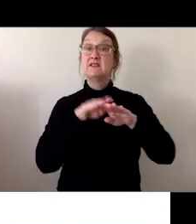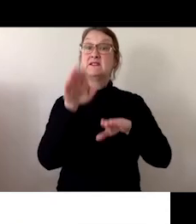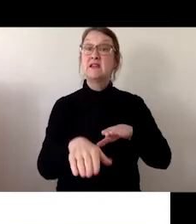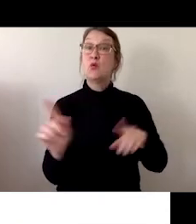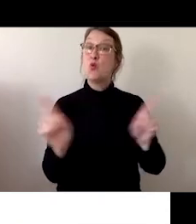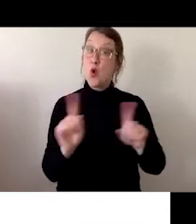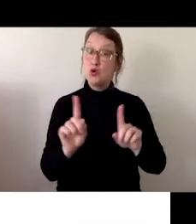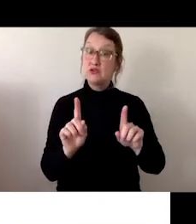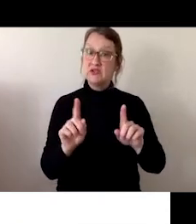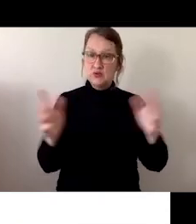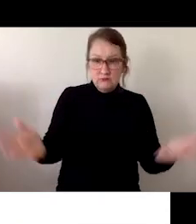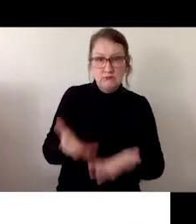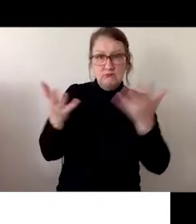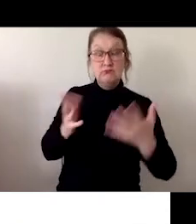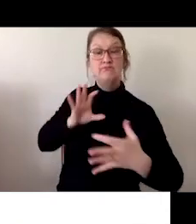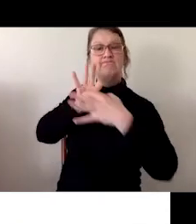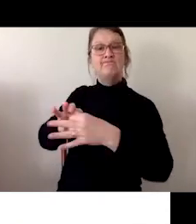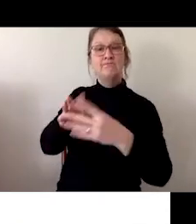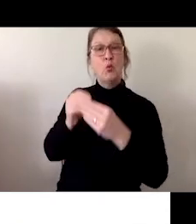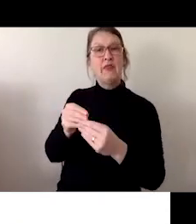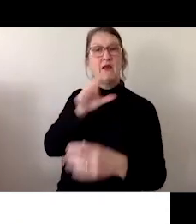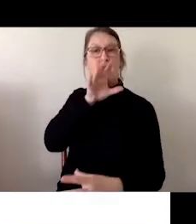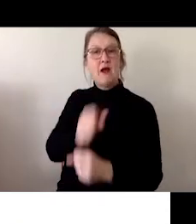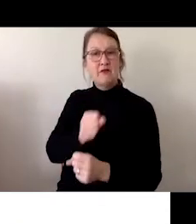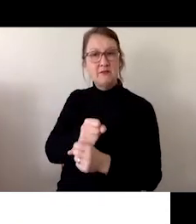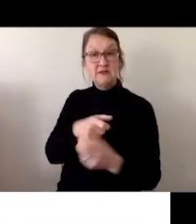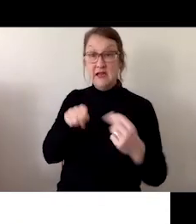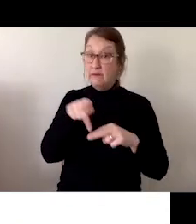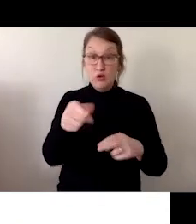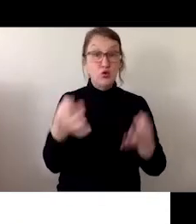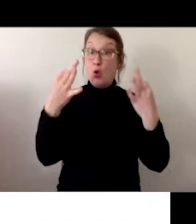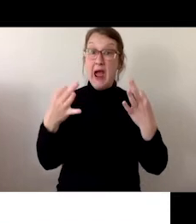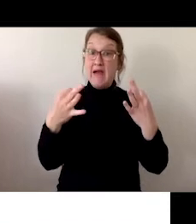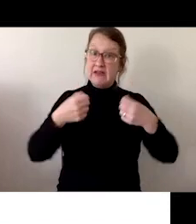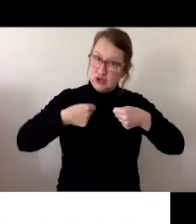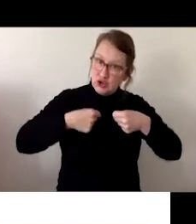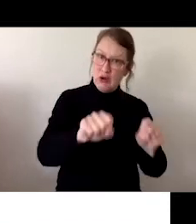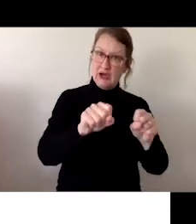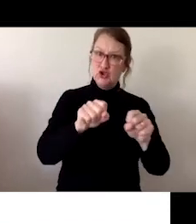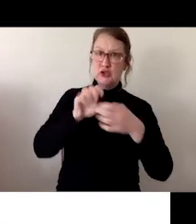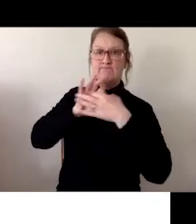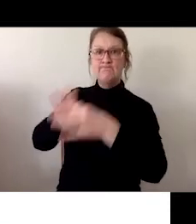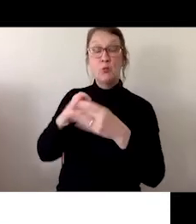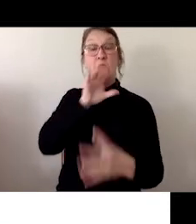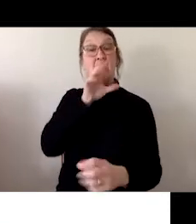engagement with government. If you don't have a structured government engagement approach, then I'd thoroughly recommend you look at